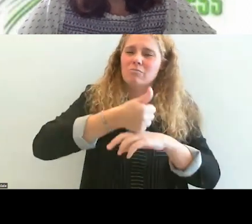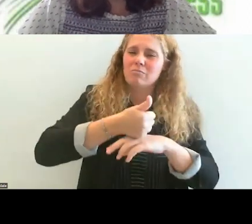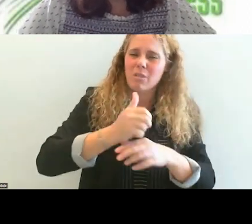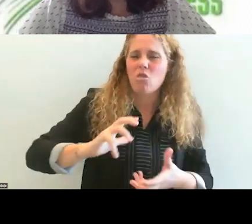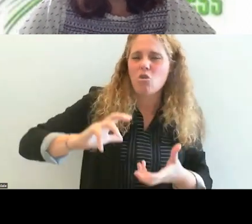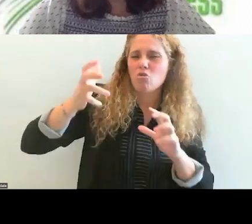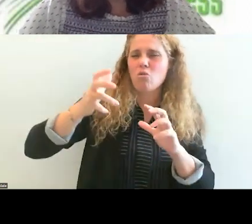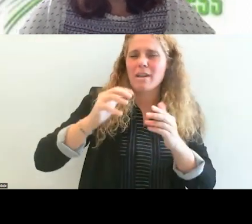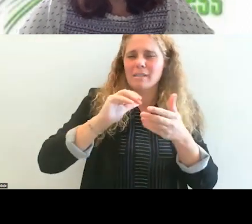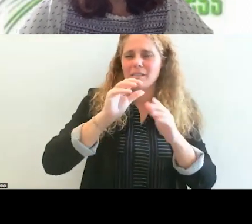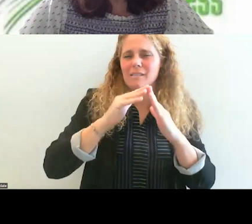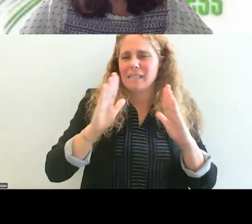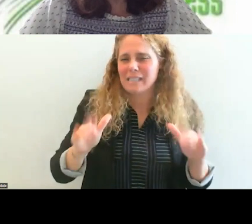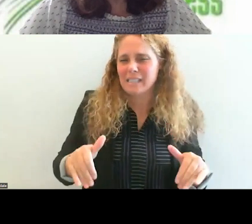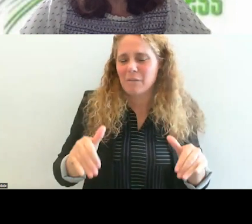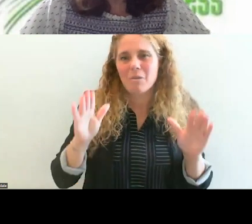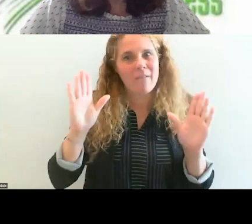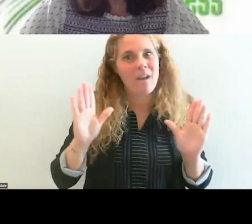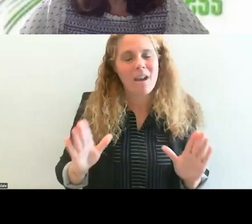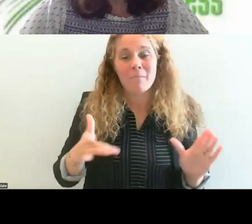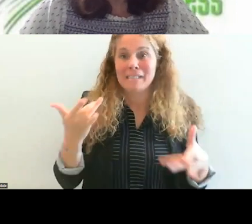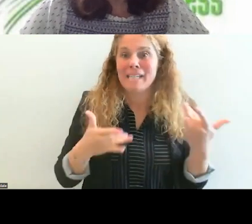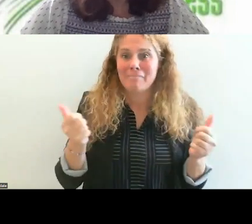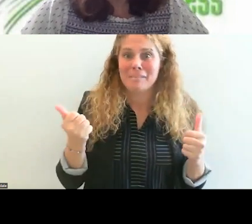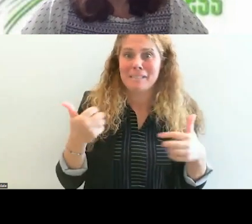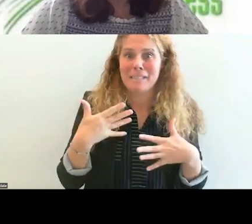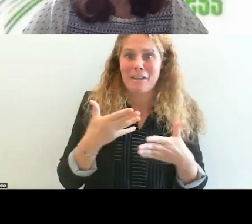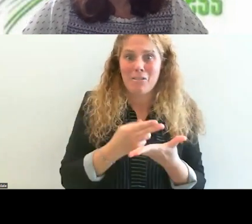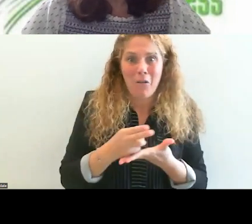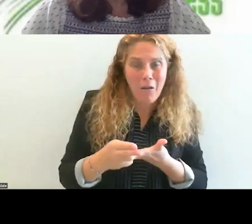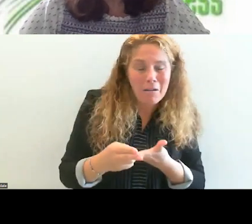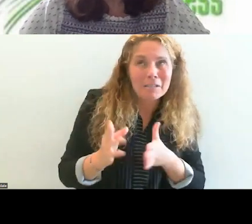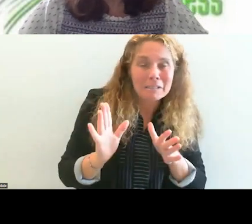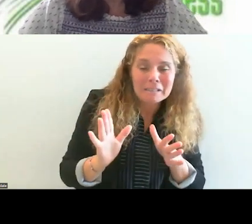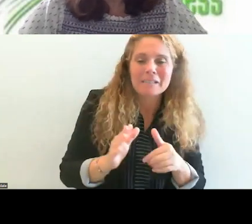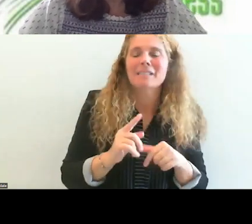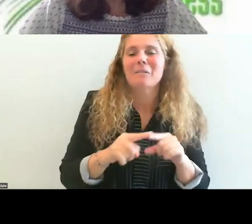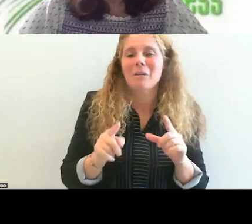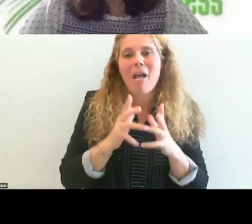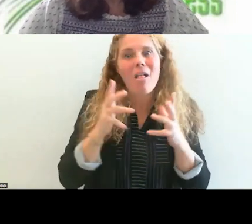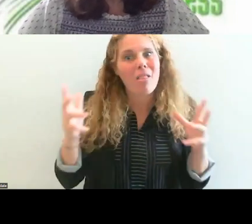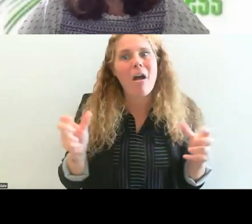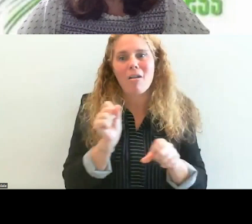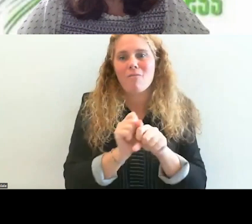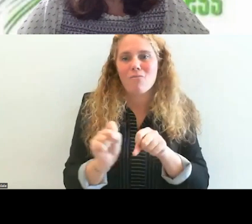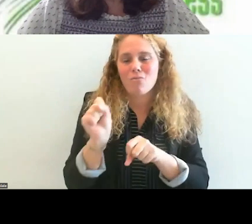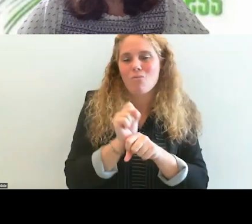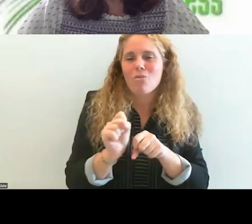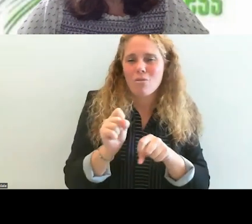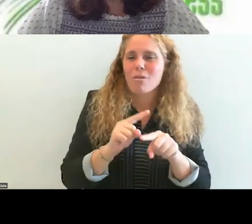I AM VERY EXCITED ABOUT IT. I AM A LITTLE BIT SCARED, IF I AM BEING HONEST. IT IS A LOT OF WORK.